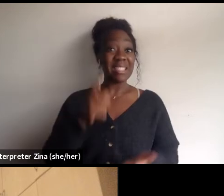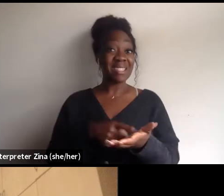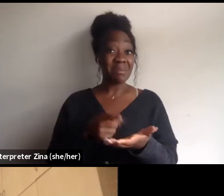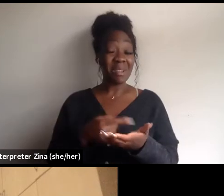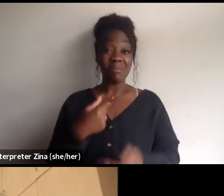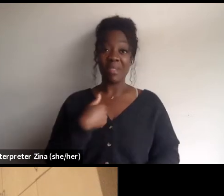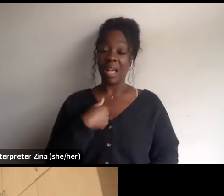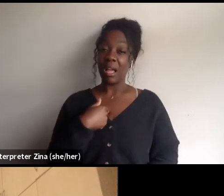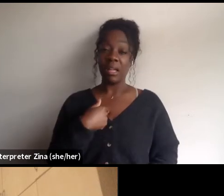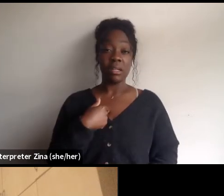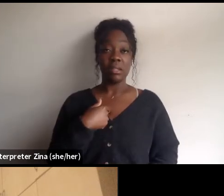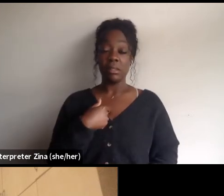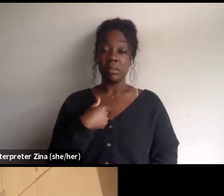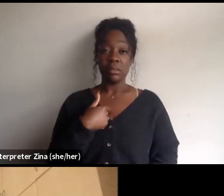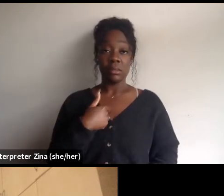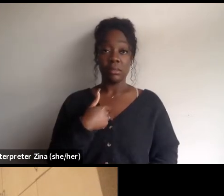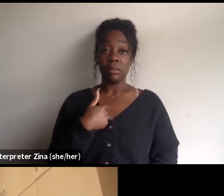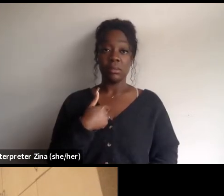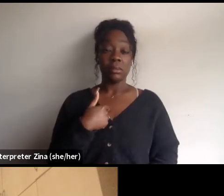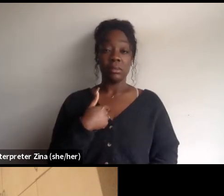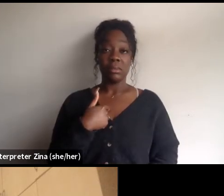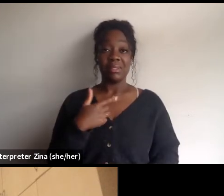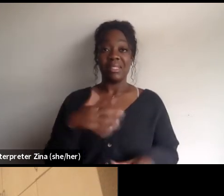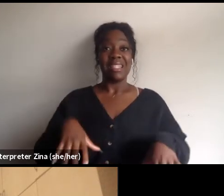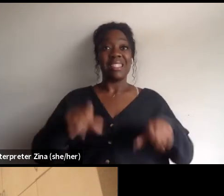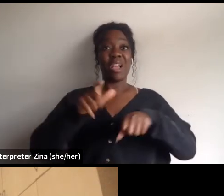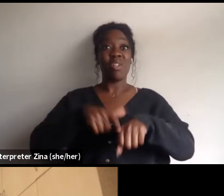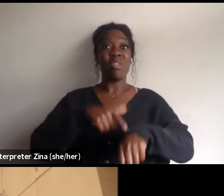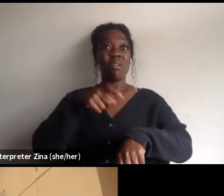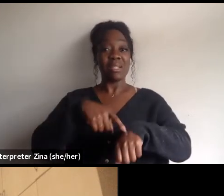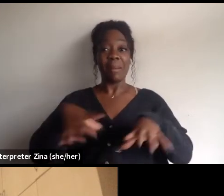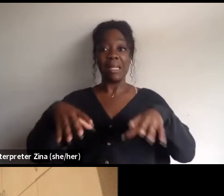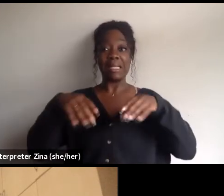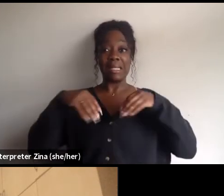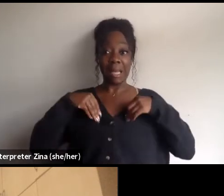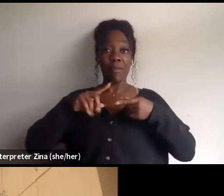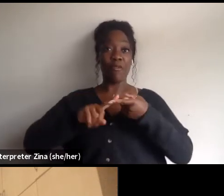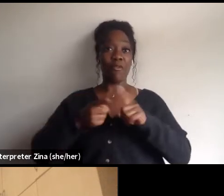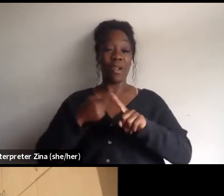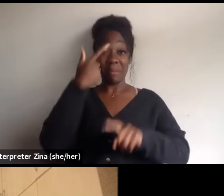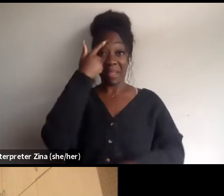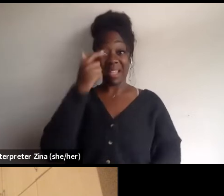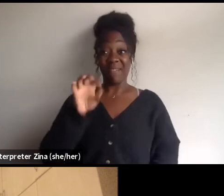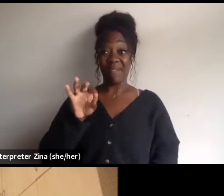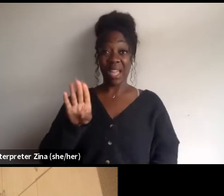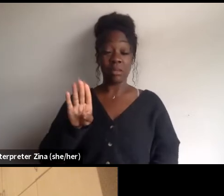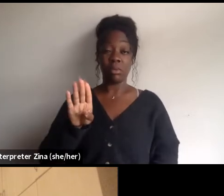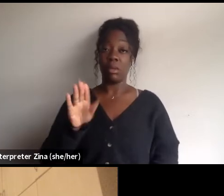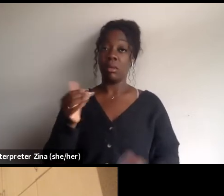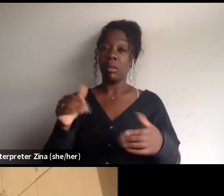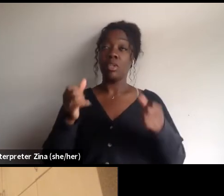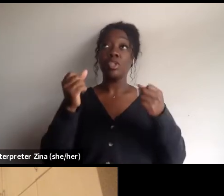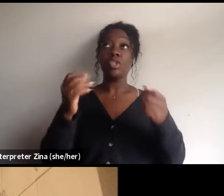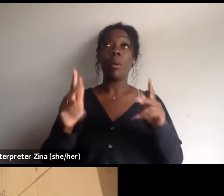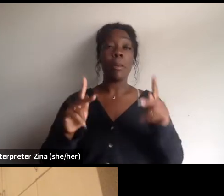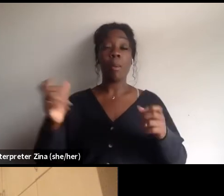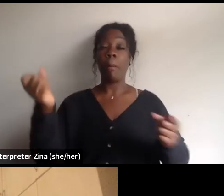to take people in as friends because sometimes on Facebook I get bombarded a lot by people asking loads, loads, loads of questions